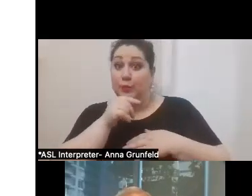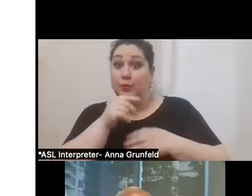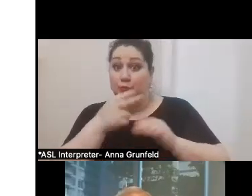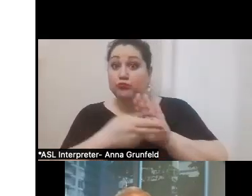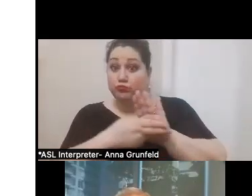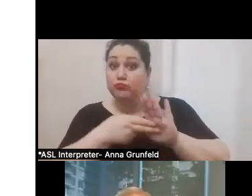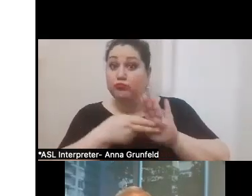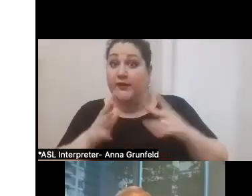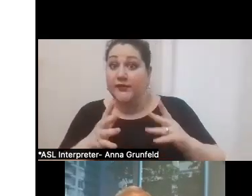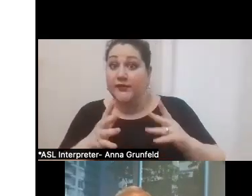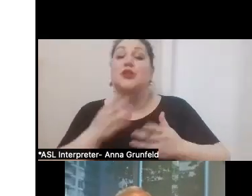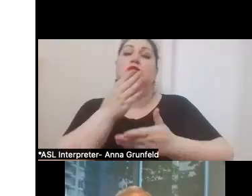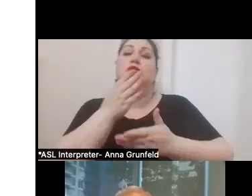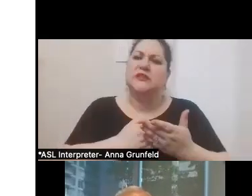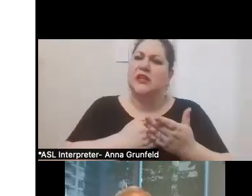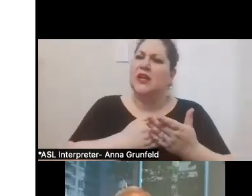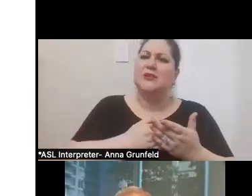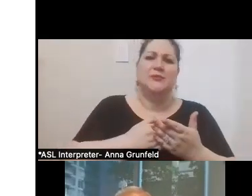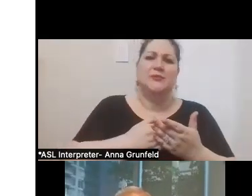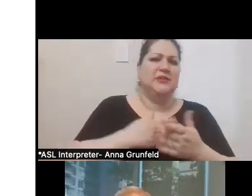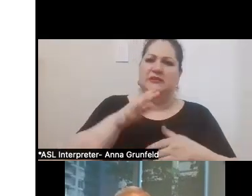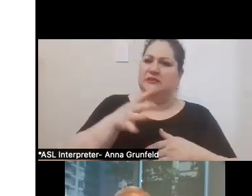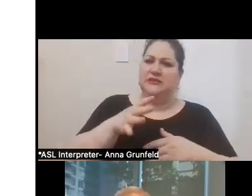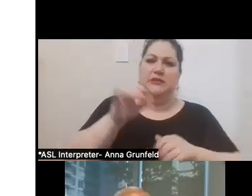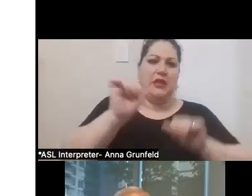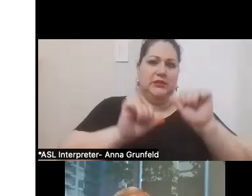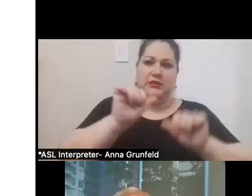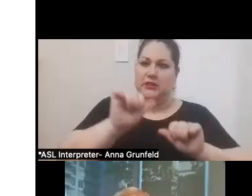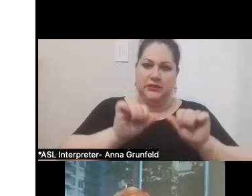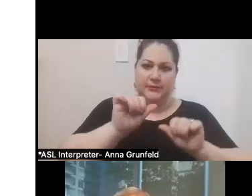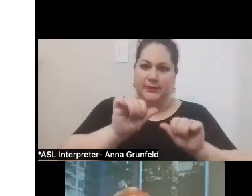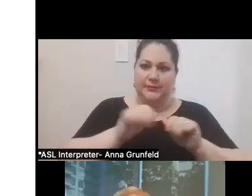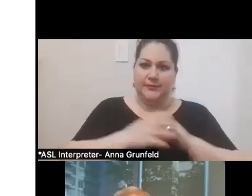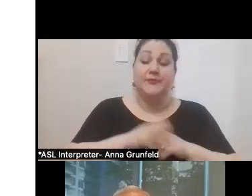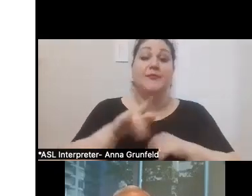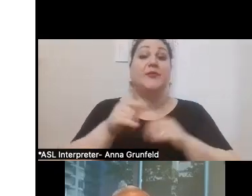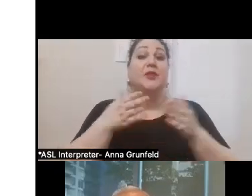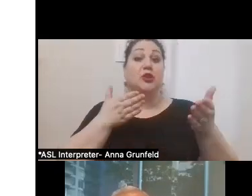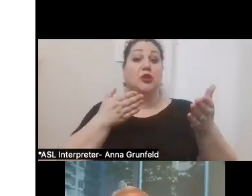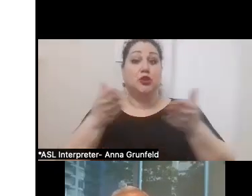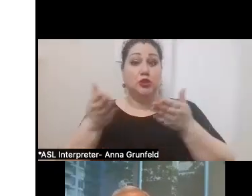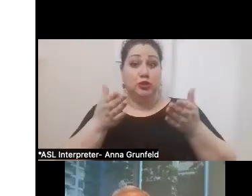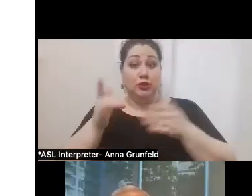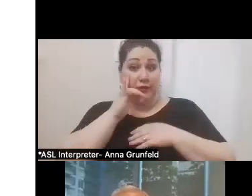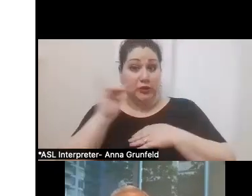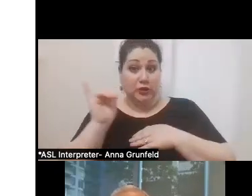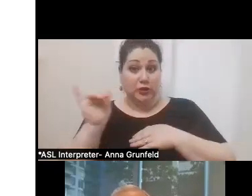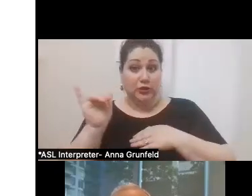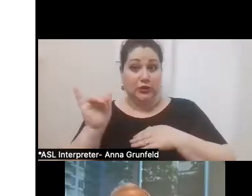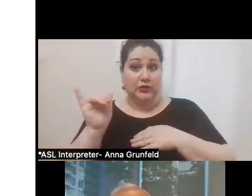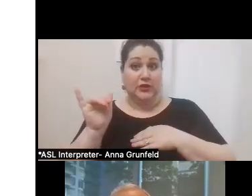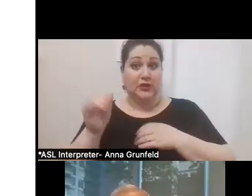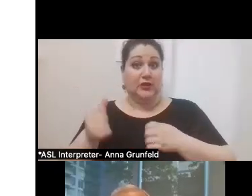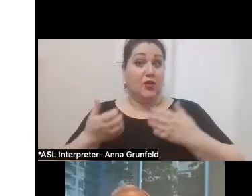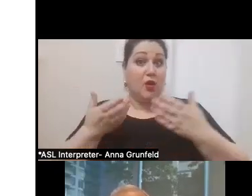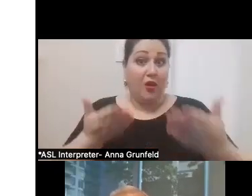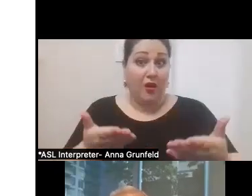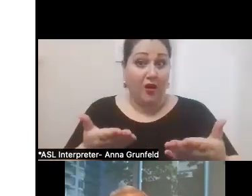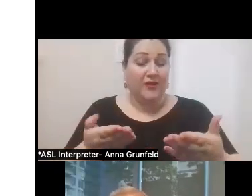Unfortunately, the service landscape has not changed to accommodate the needs of this specific cohort.